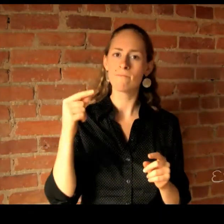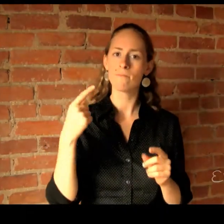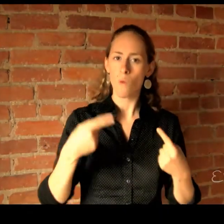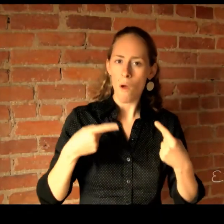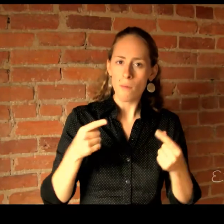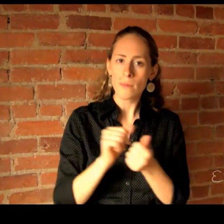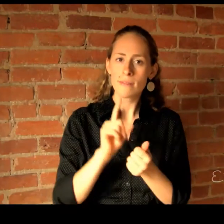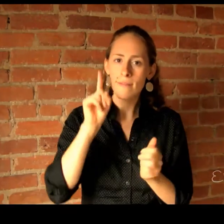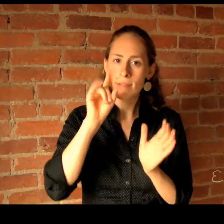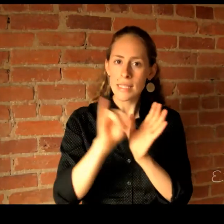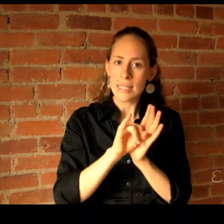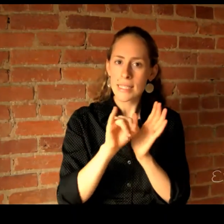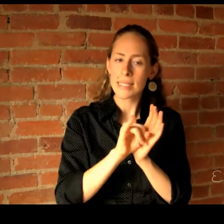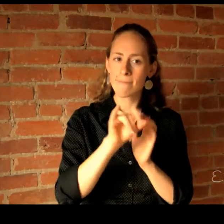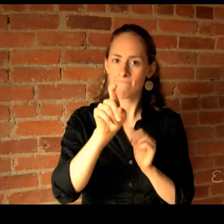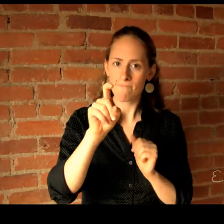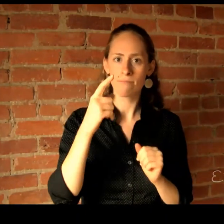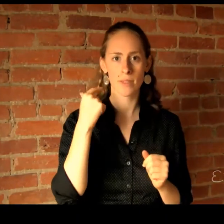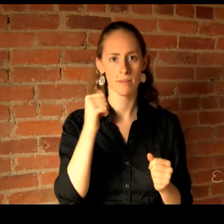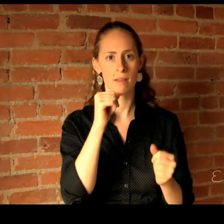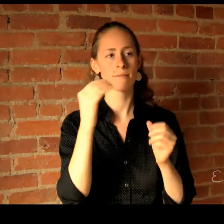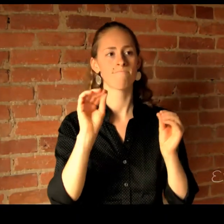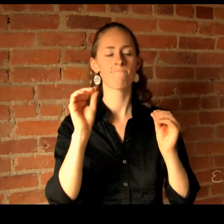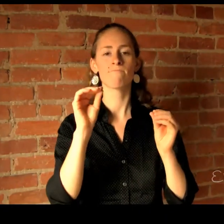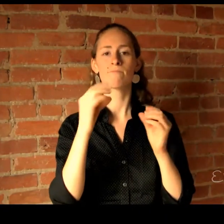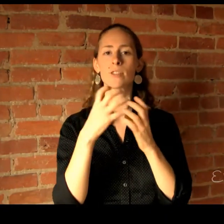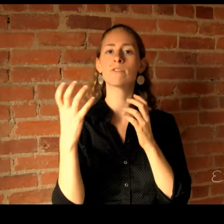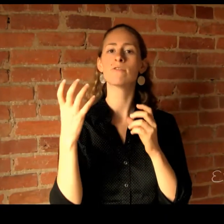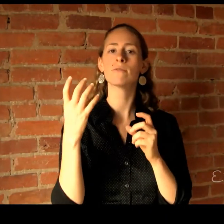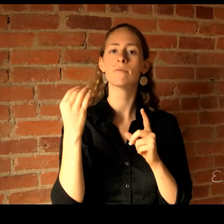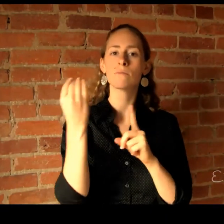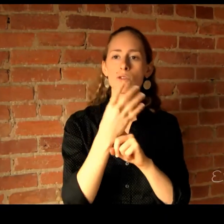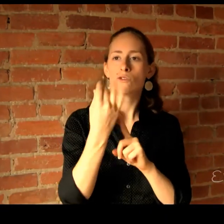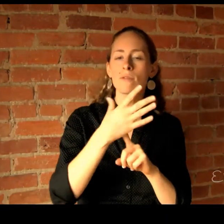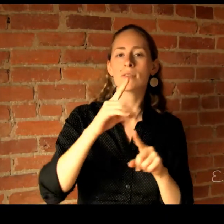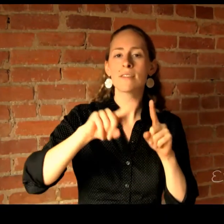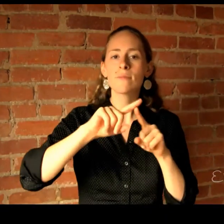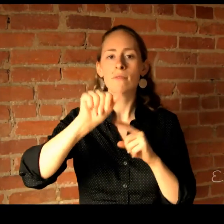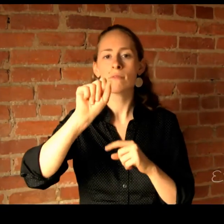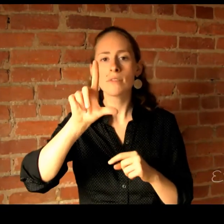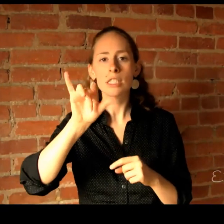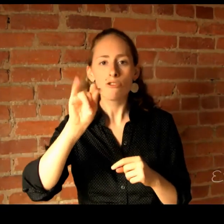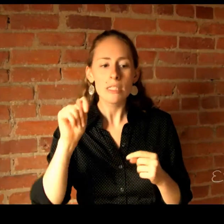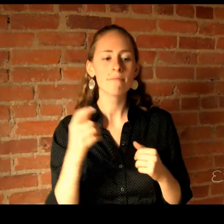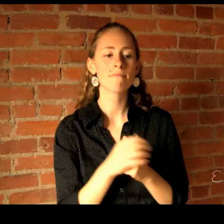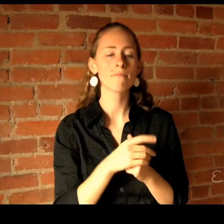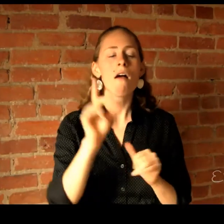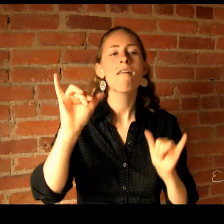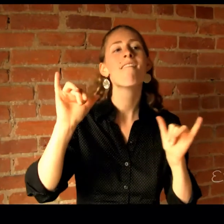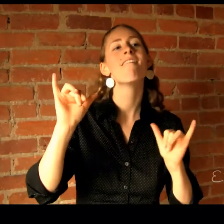because of that, it is possible to answer why deaf individuals struggle with their identities as Deaf